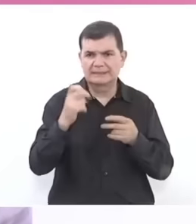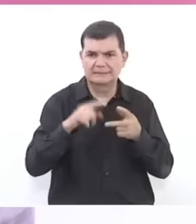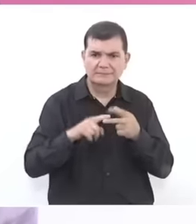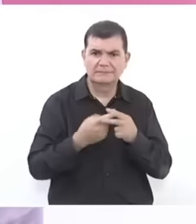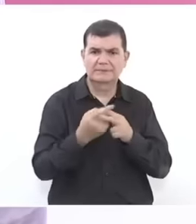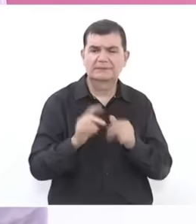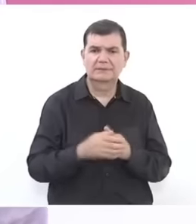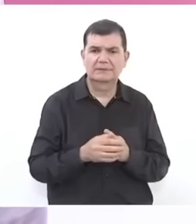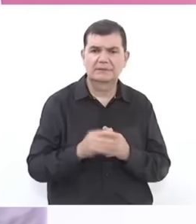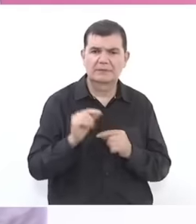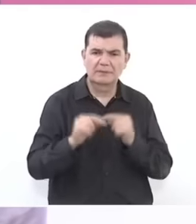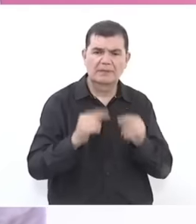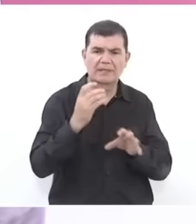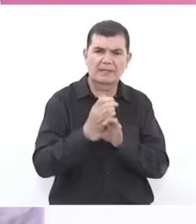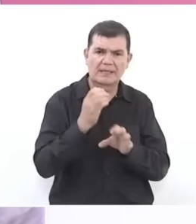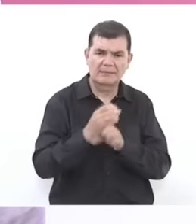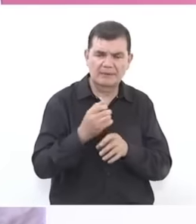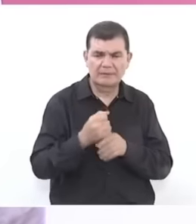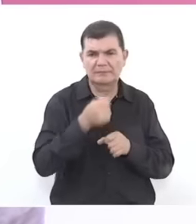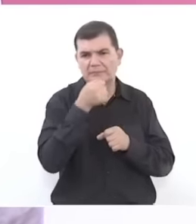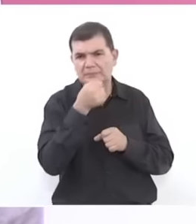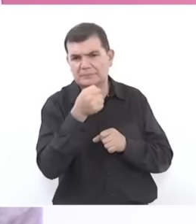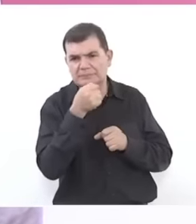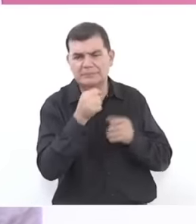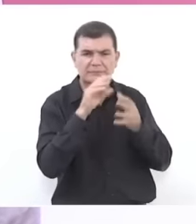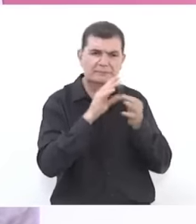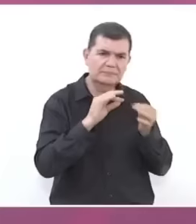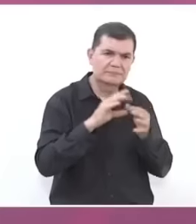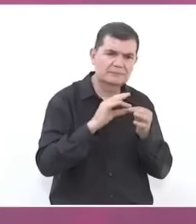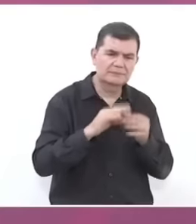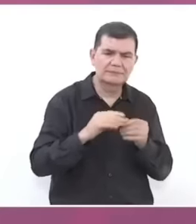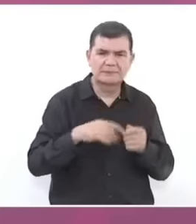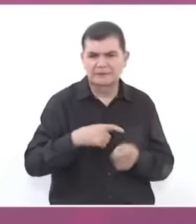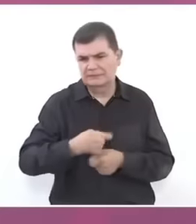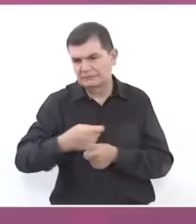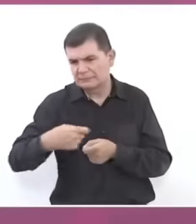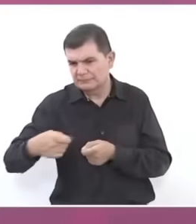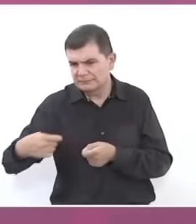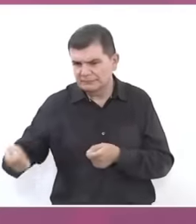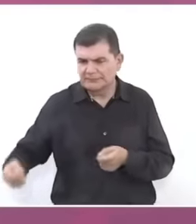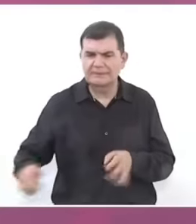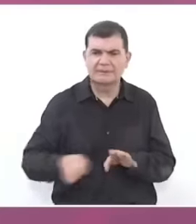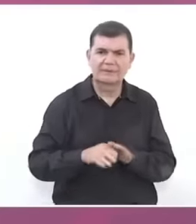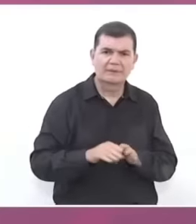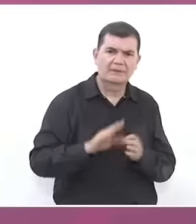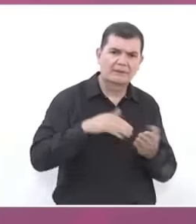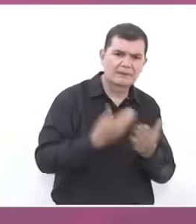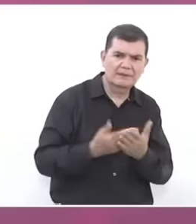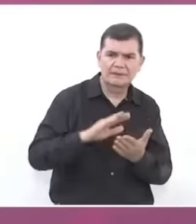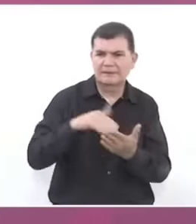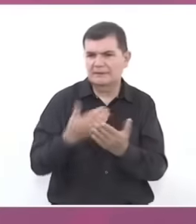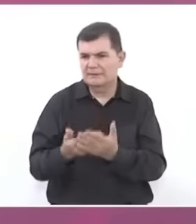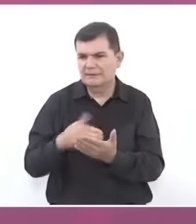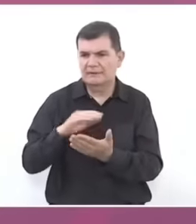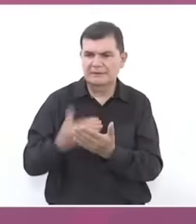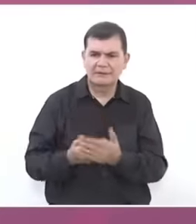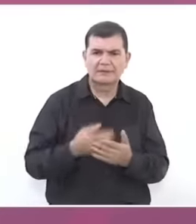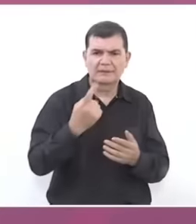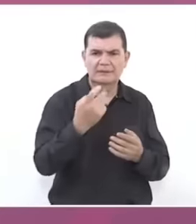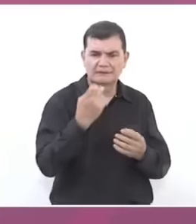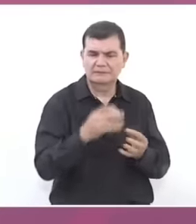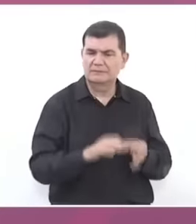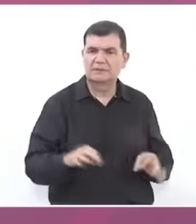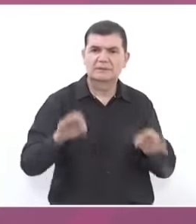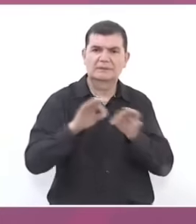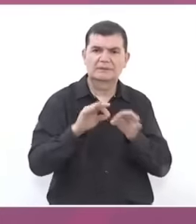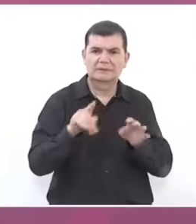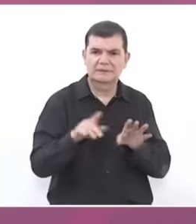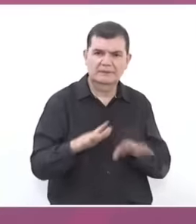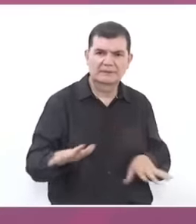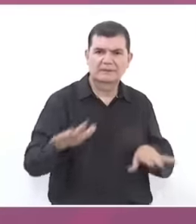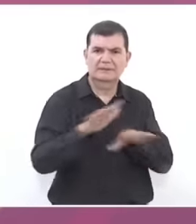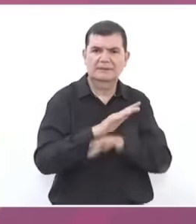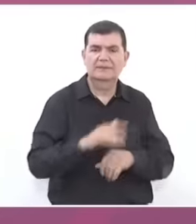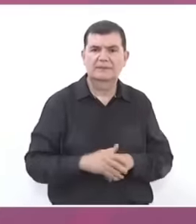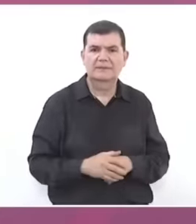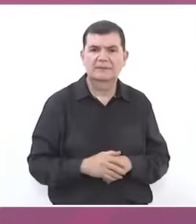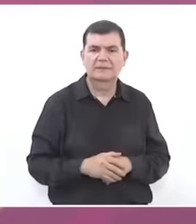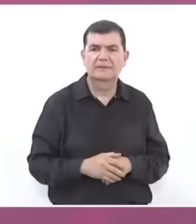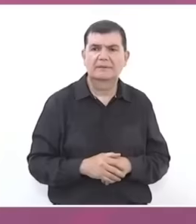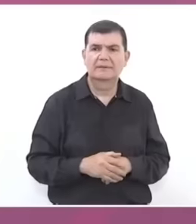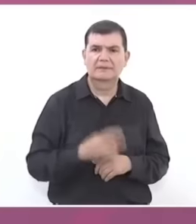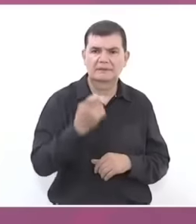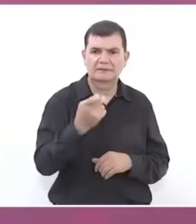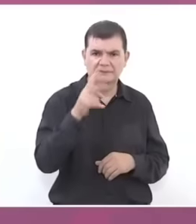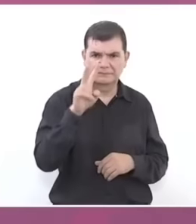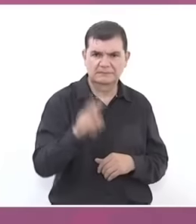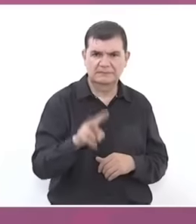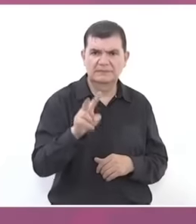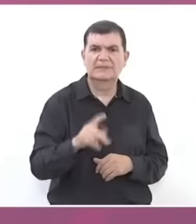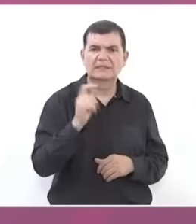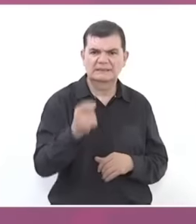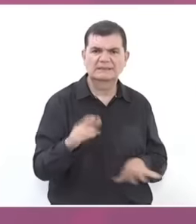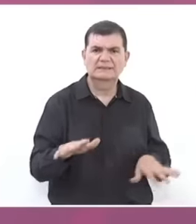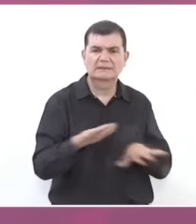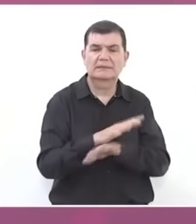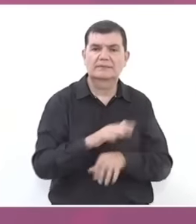raised the point that change was important and they also know in essence what change is in our